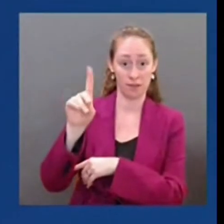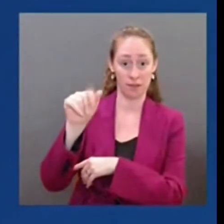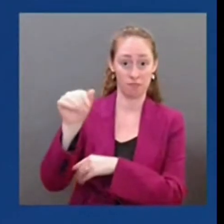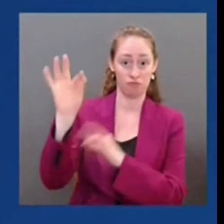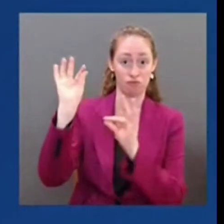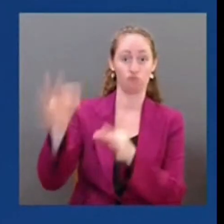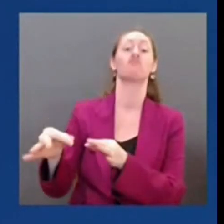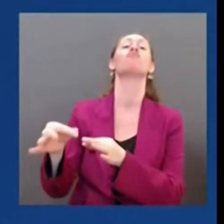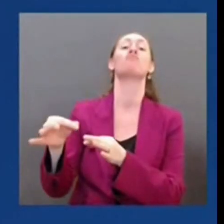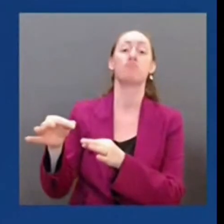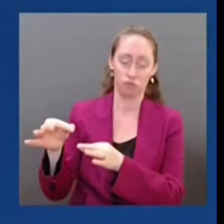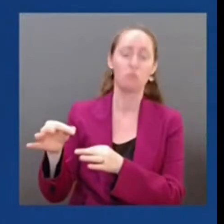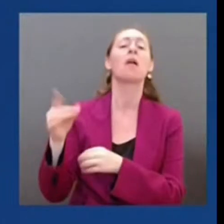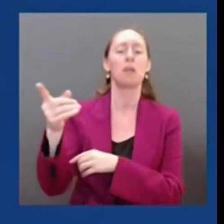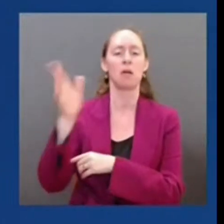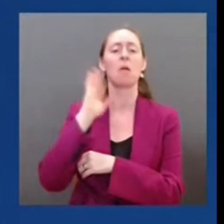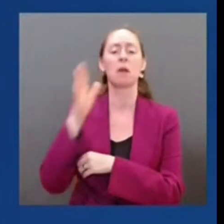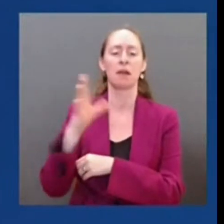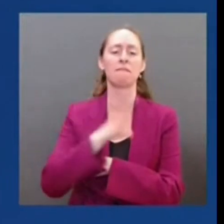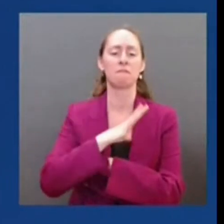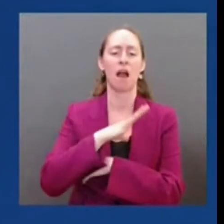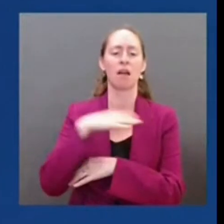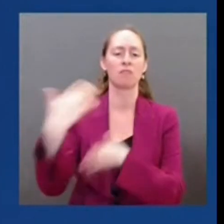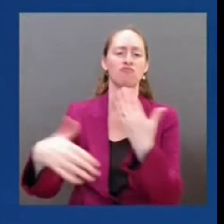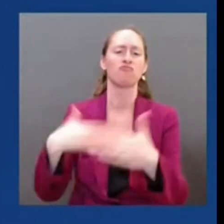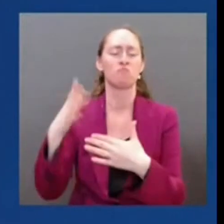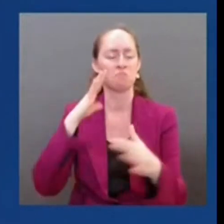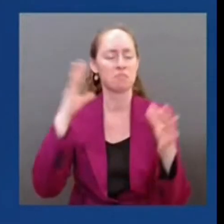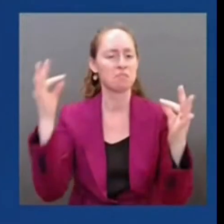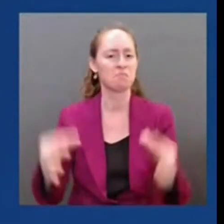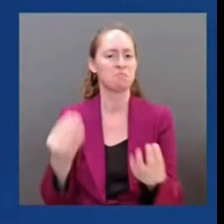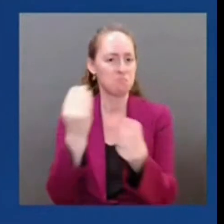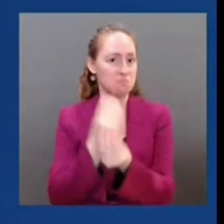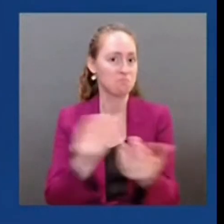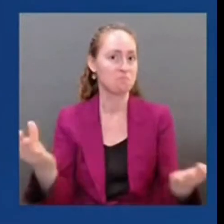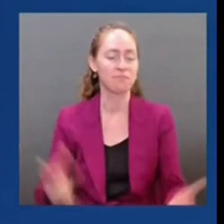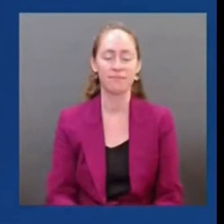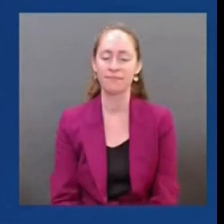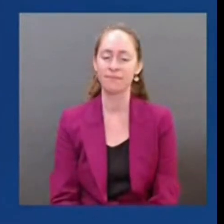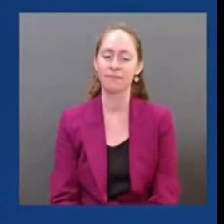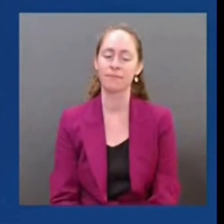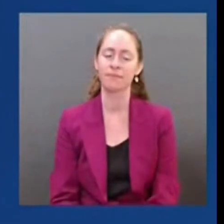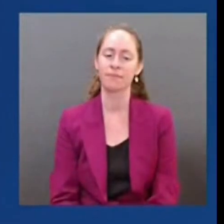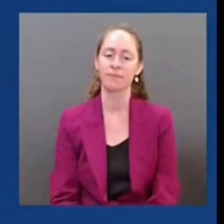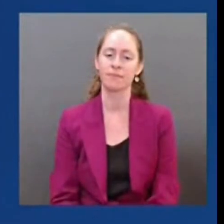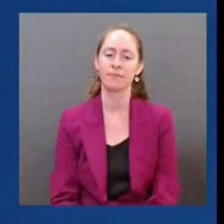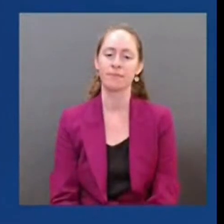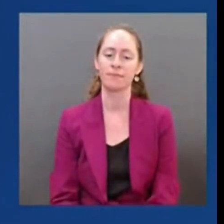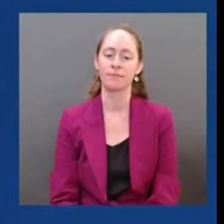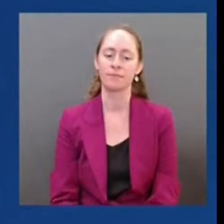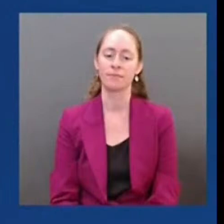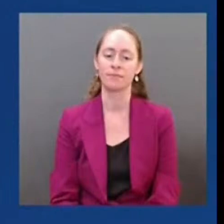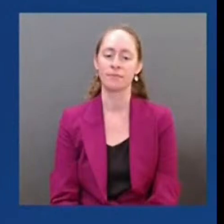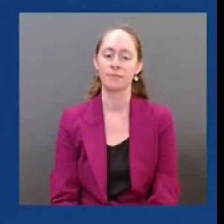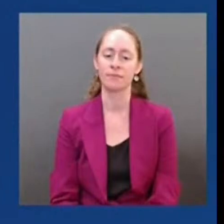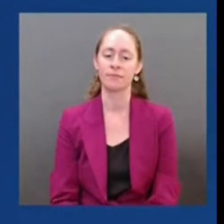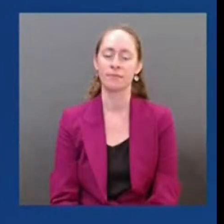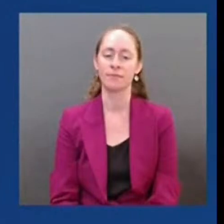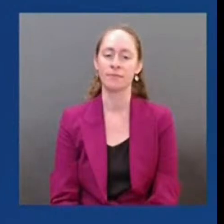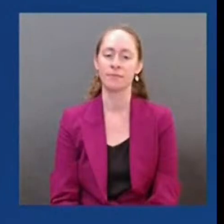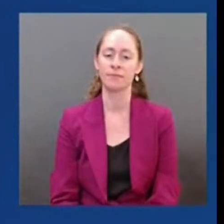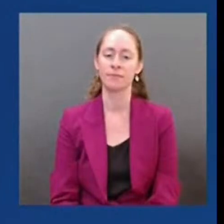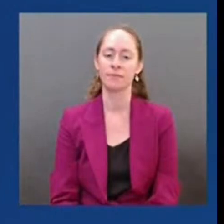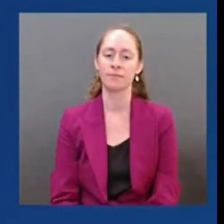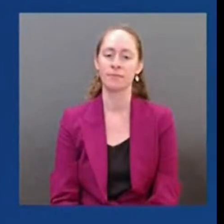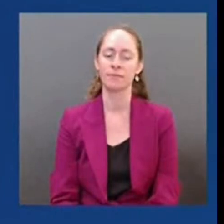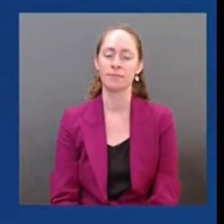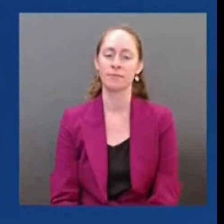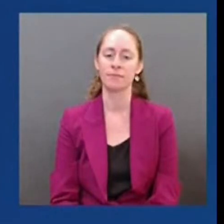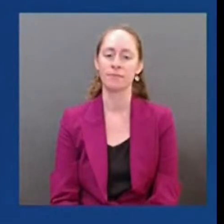HAVE THE DATA ANALYZED AND AS